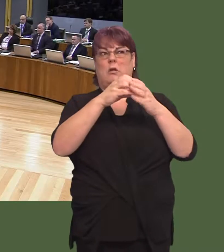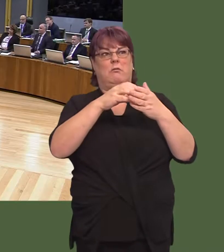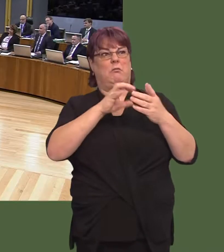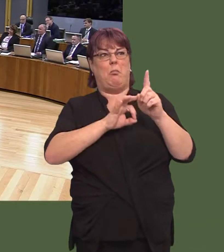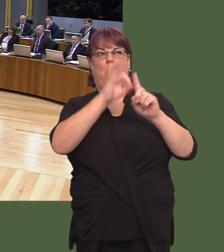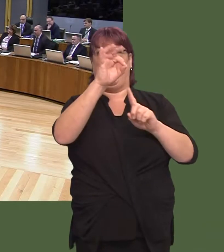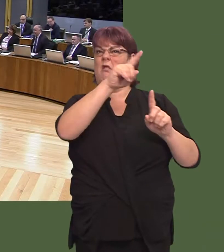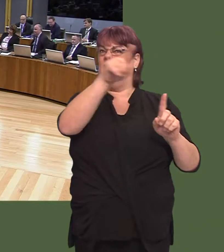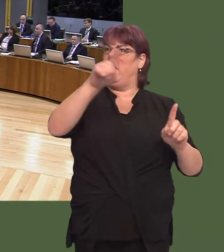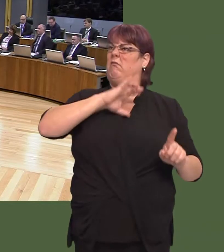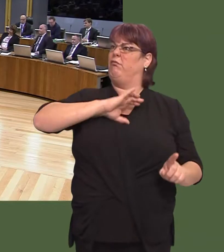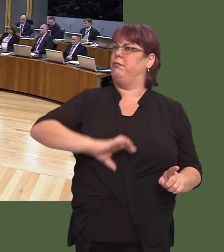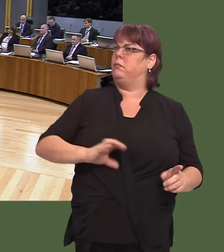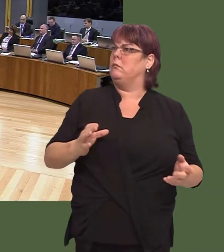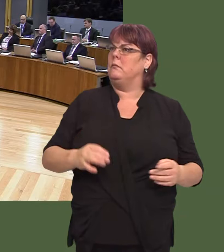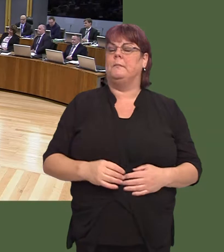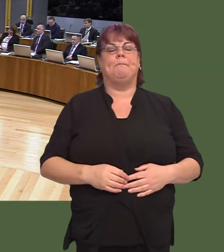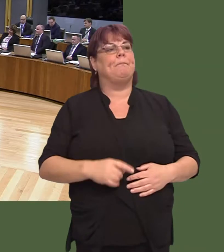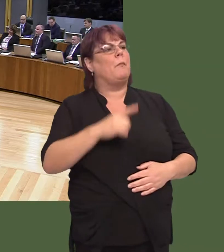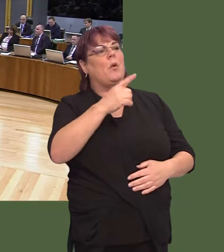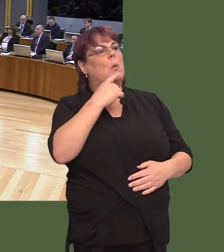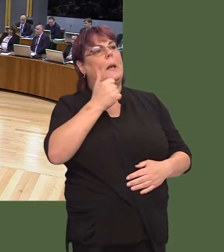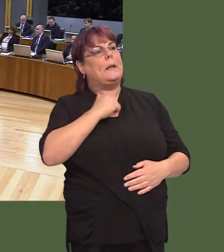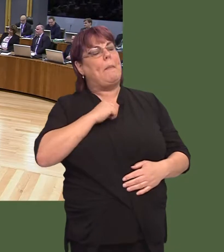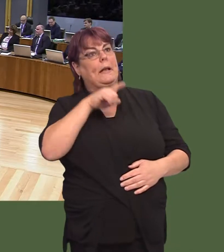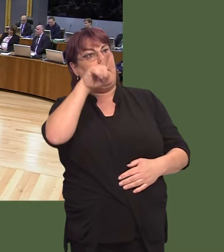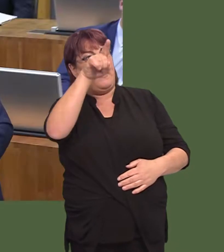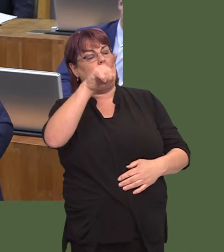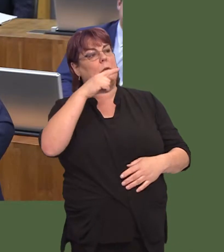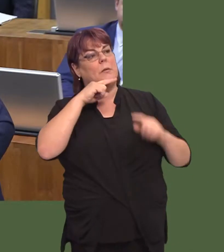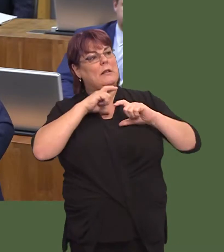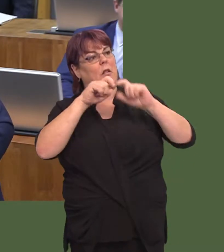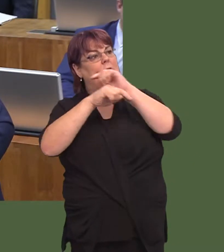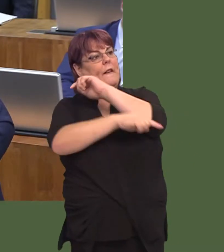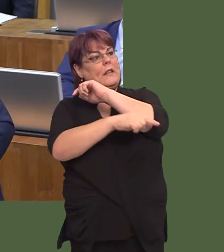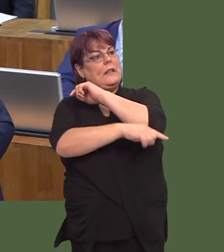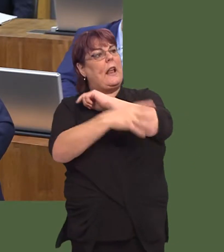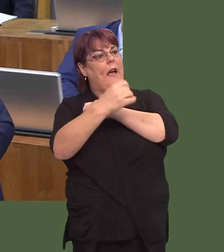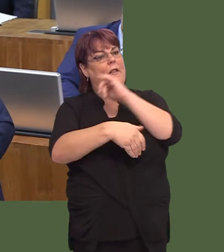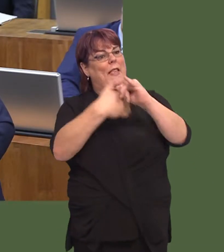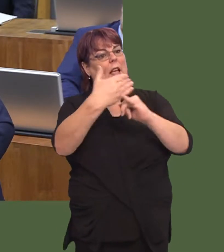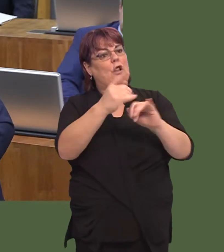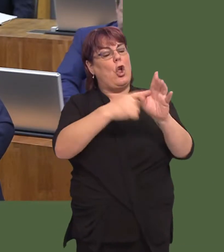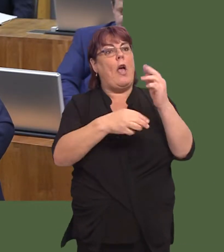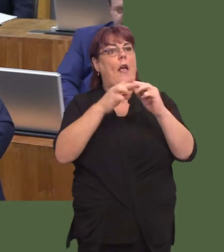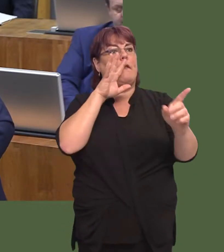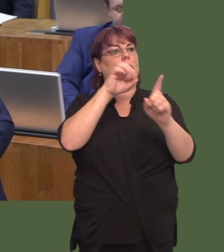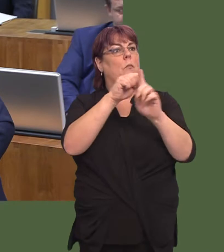As Iíve said, we do not expect the health board to be in deficit by the end of the financial year. If they identify an issue now, they must deal with it. That is their responsibility.